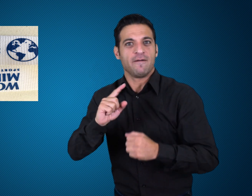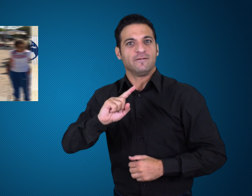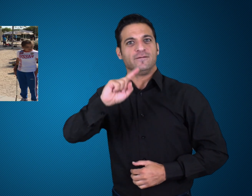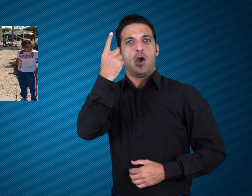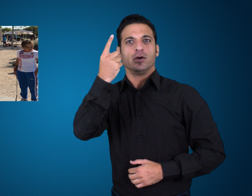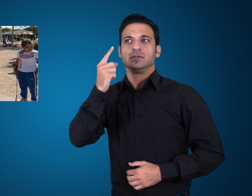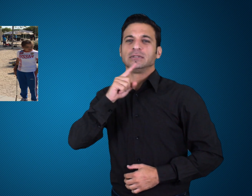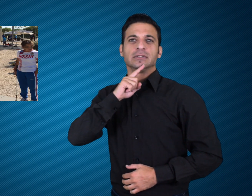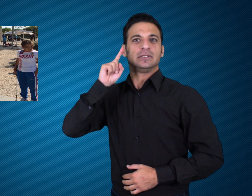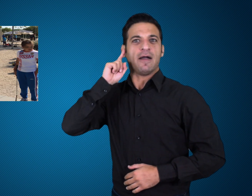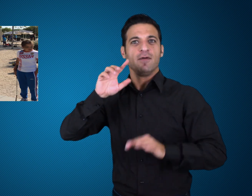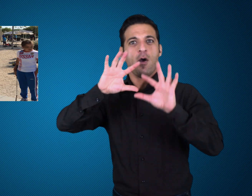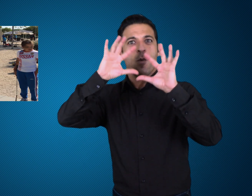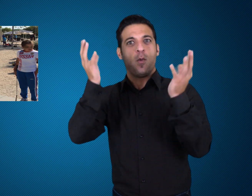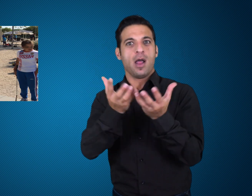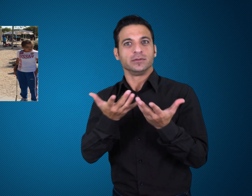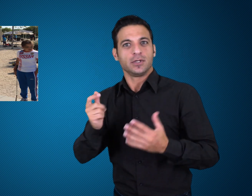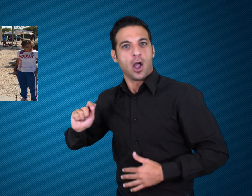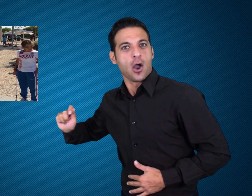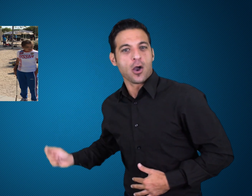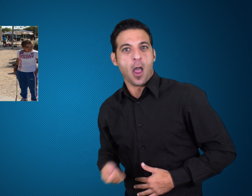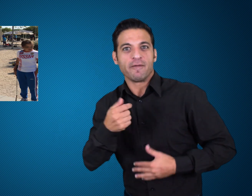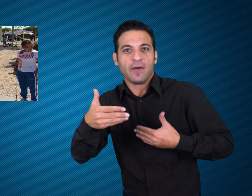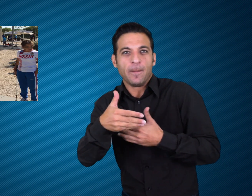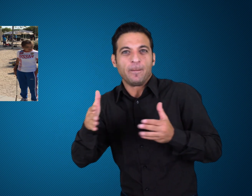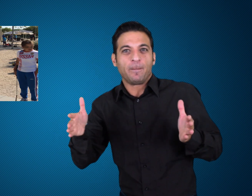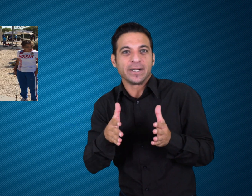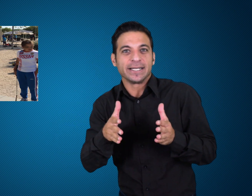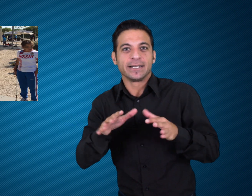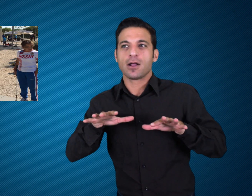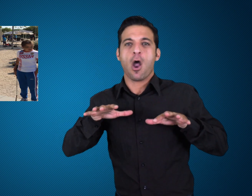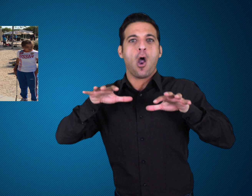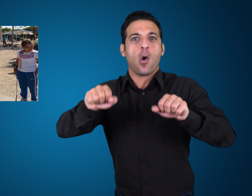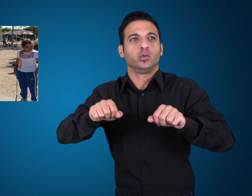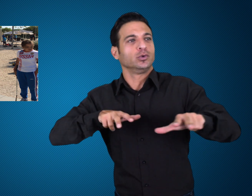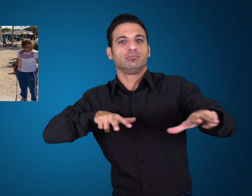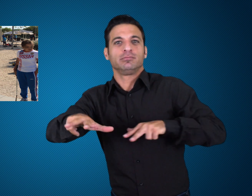in the town of Nin, in